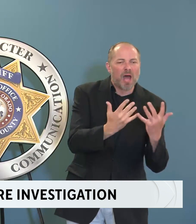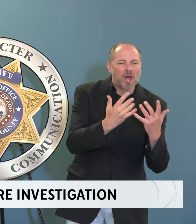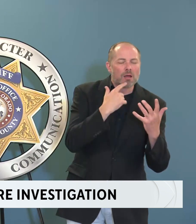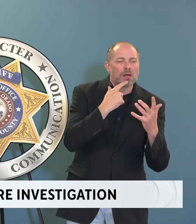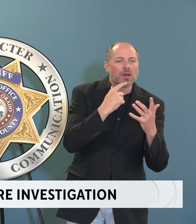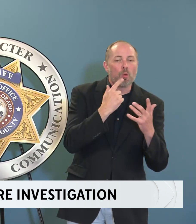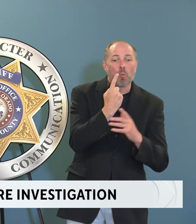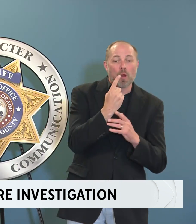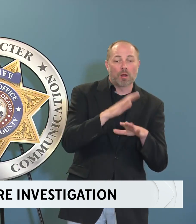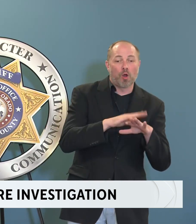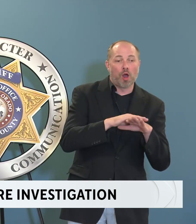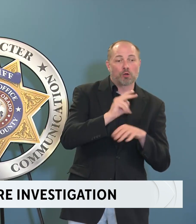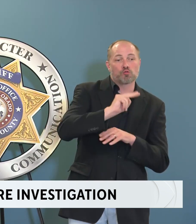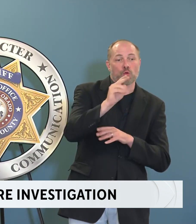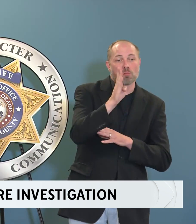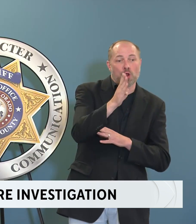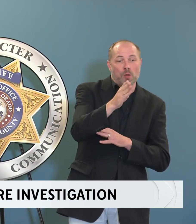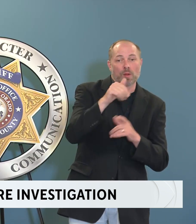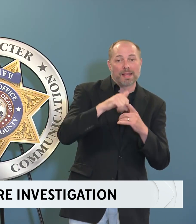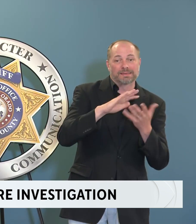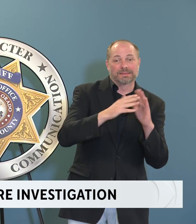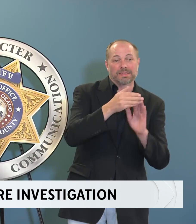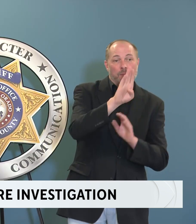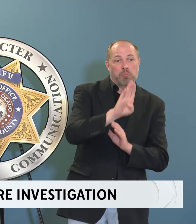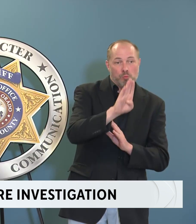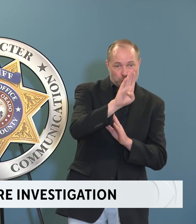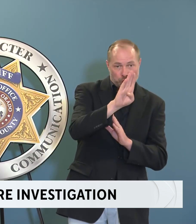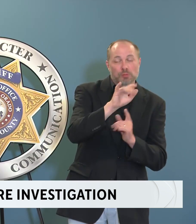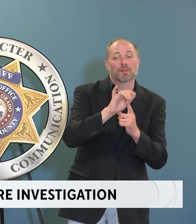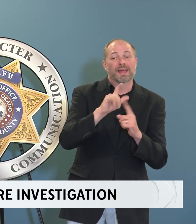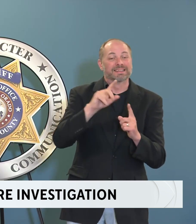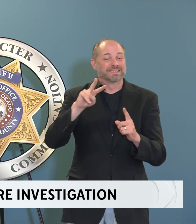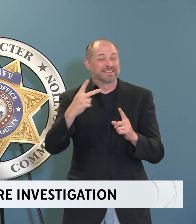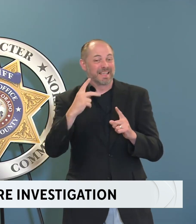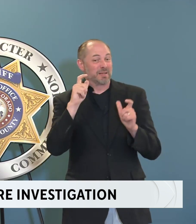115 MILES PER HOUR. EARLY IN THE MORNING, THERE WERE OTHER